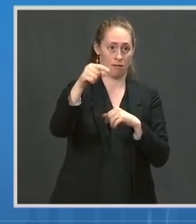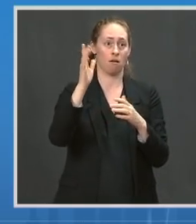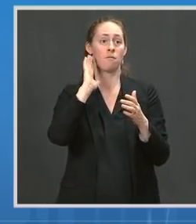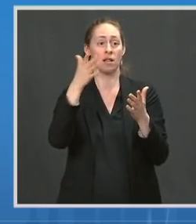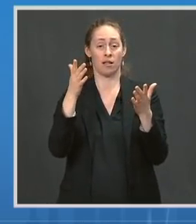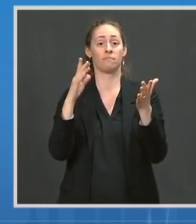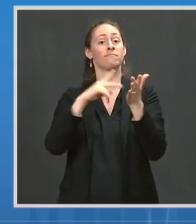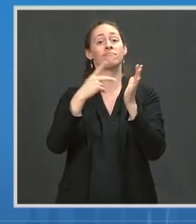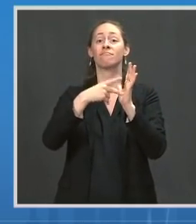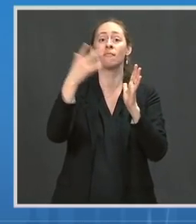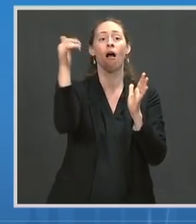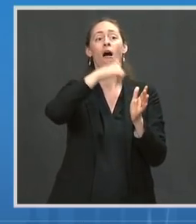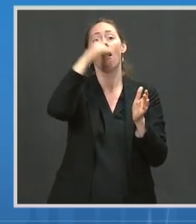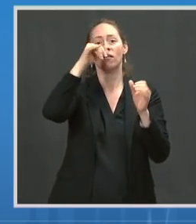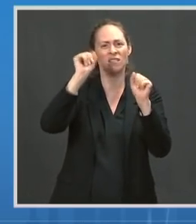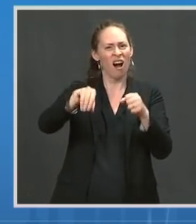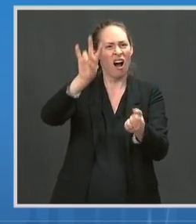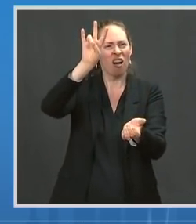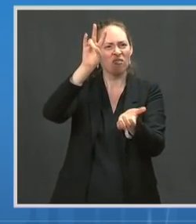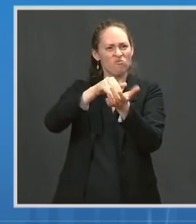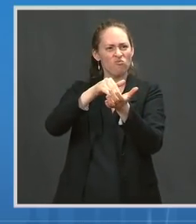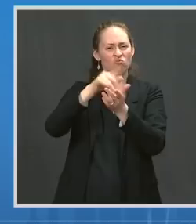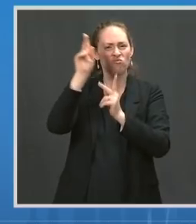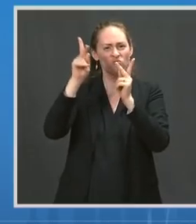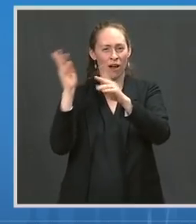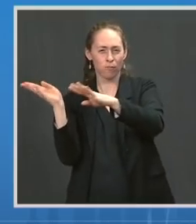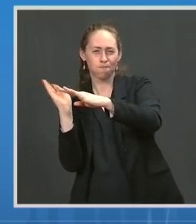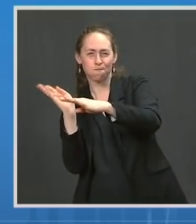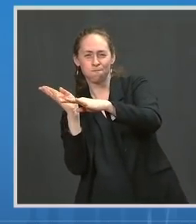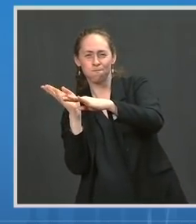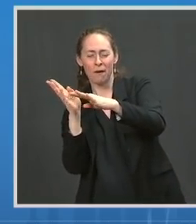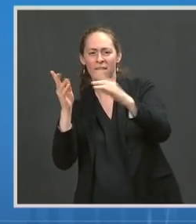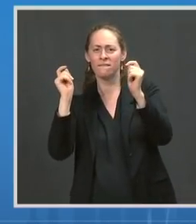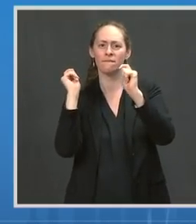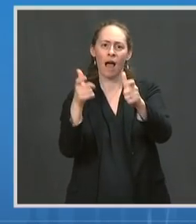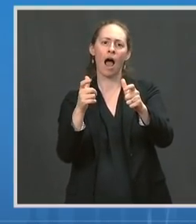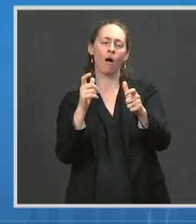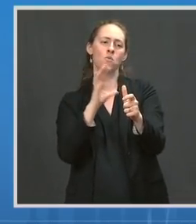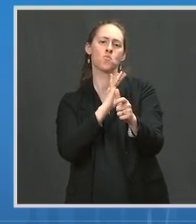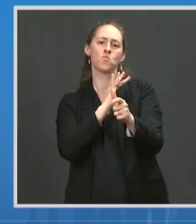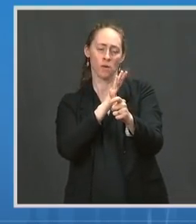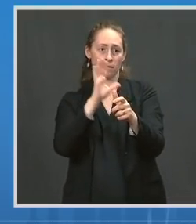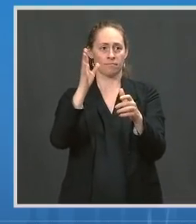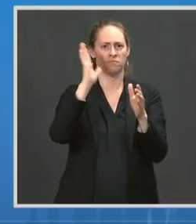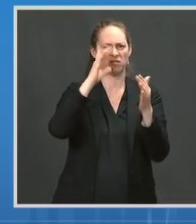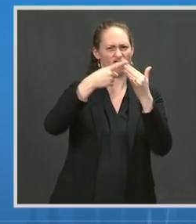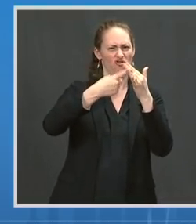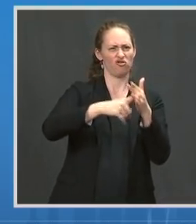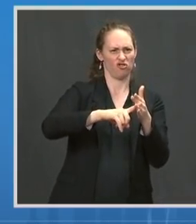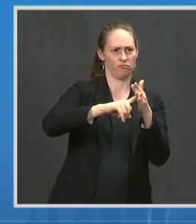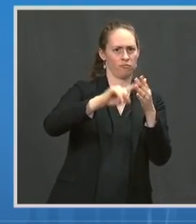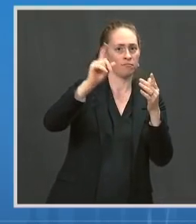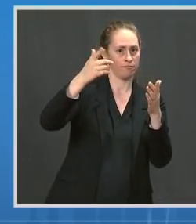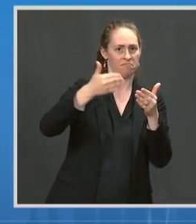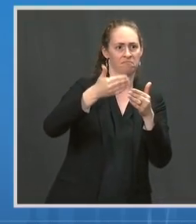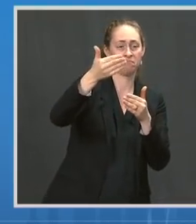Altogether, by next week, we will have opened 37 mass vaccination sites in 26 states,